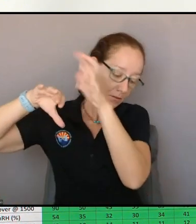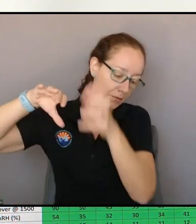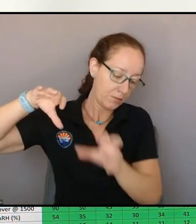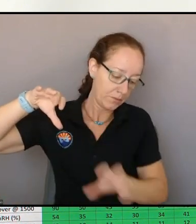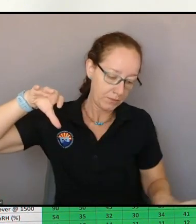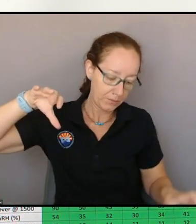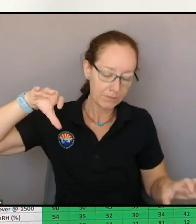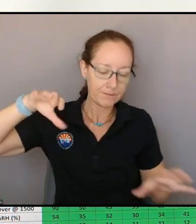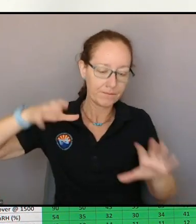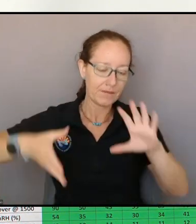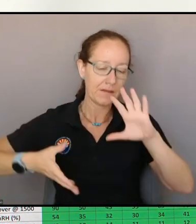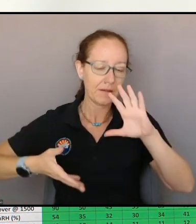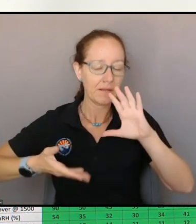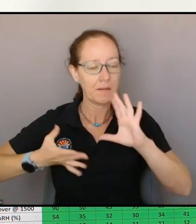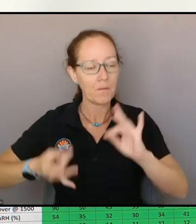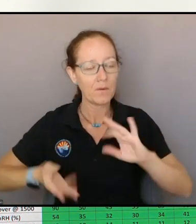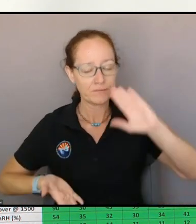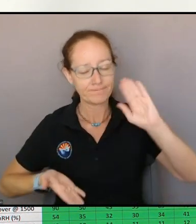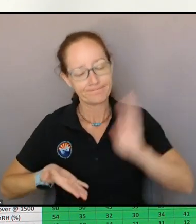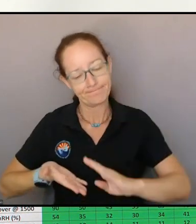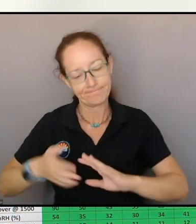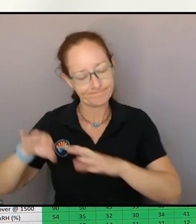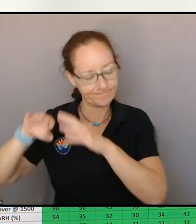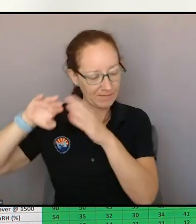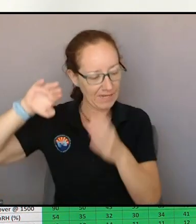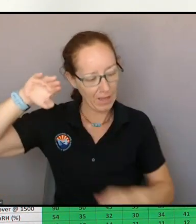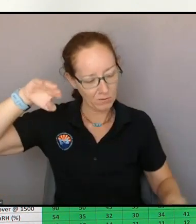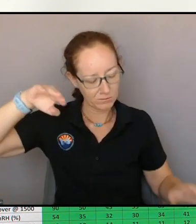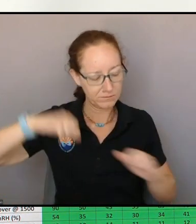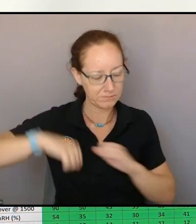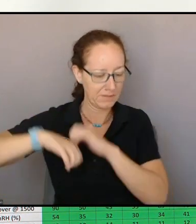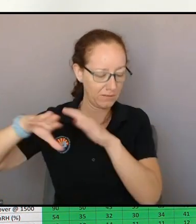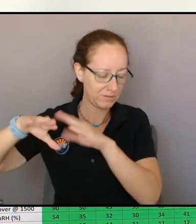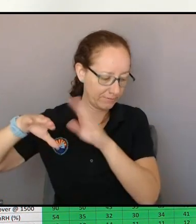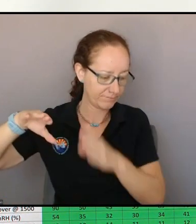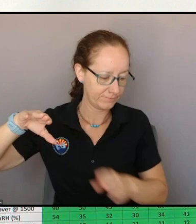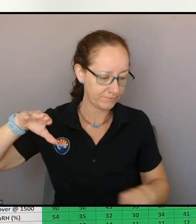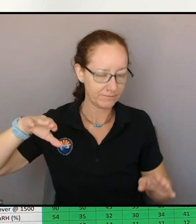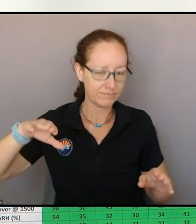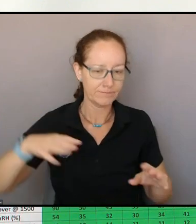not quite as much moisture content to be seen in